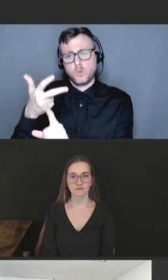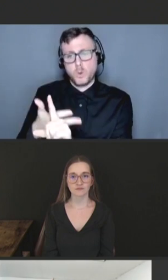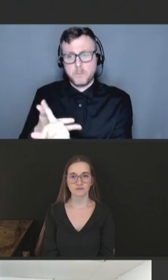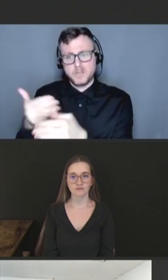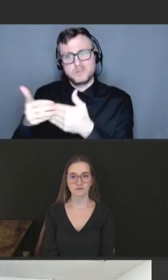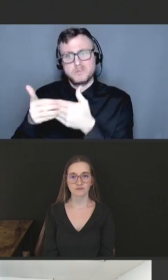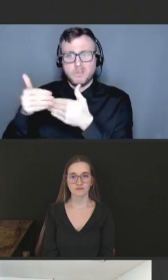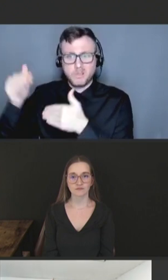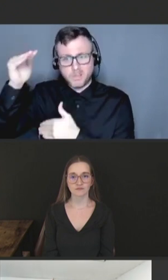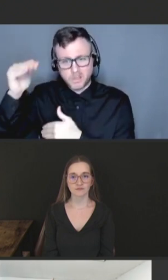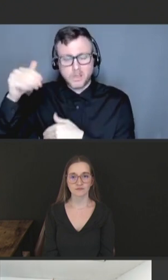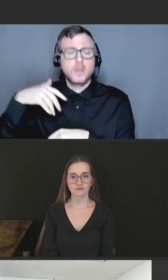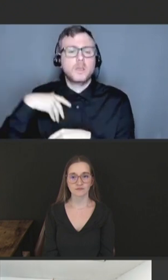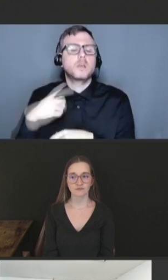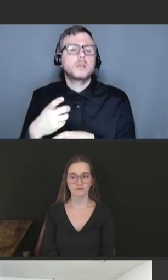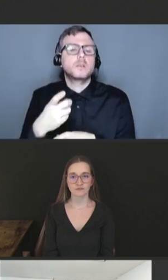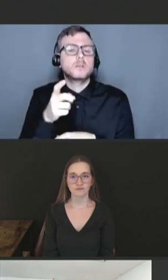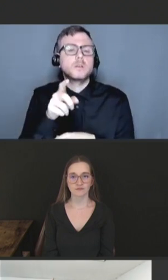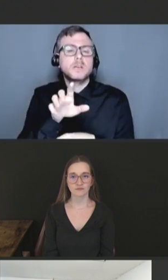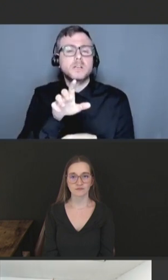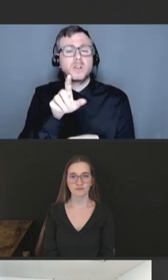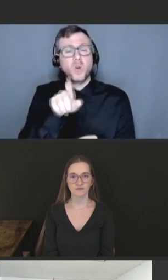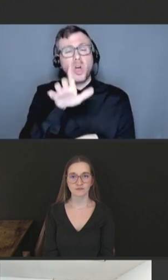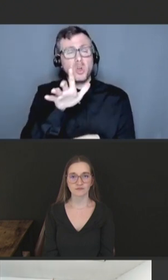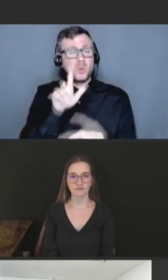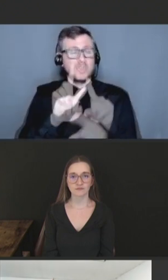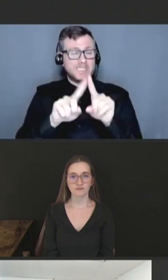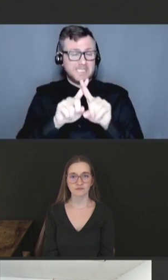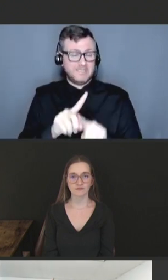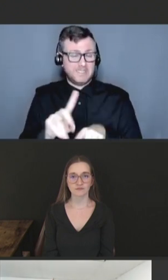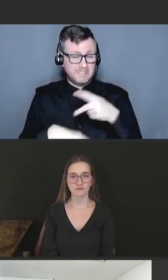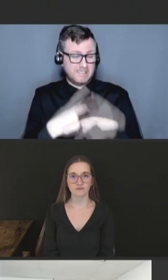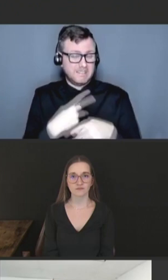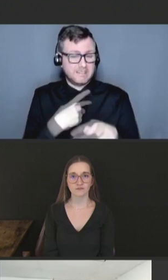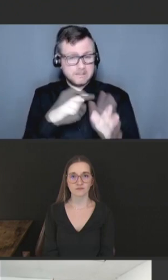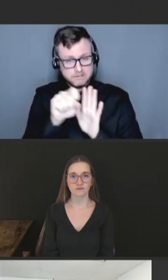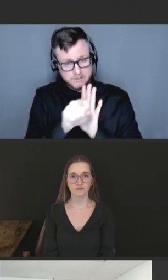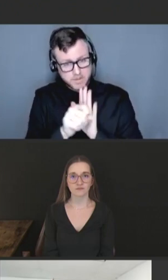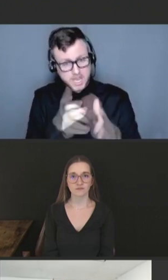More than 100 symptoms can appear after a COVID-19 acute infection, affecting multiple systems.